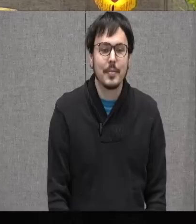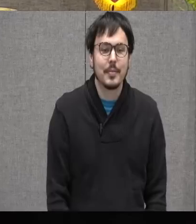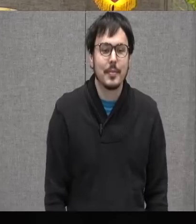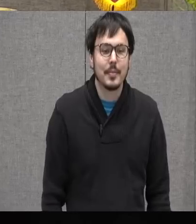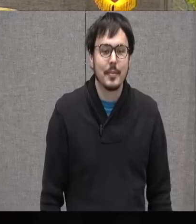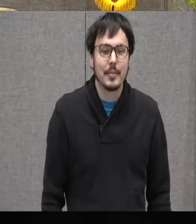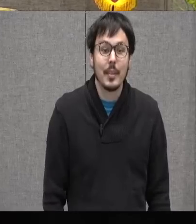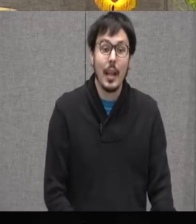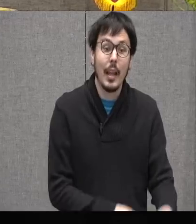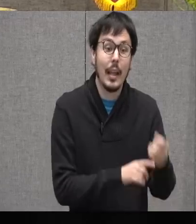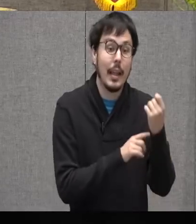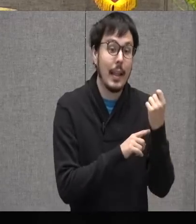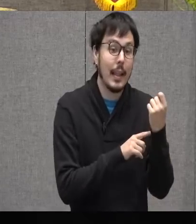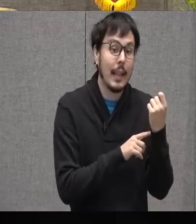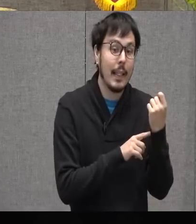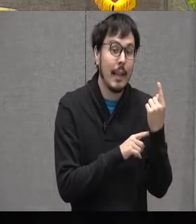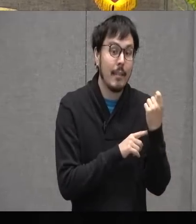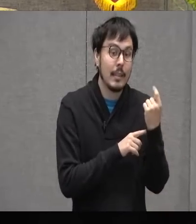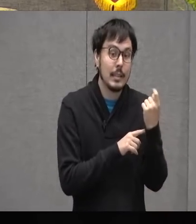11, 12, oh, oh, here he is 13,